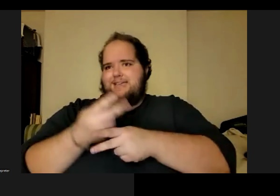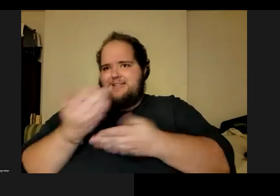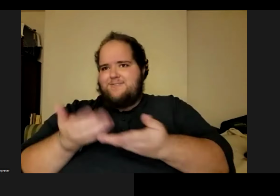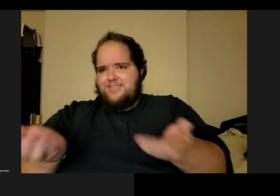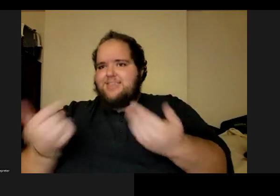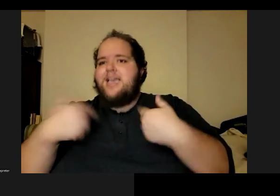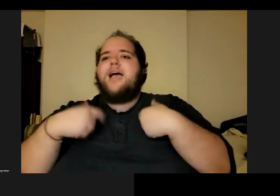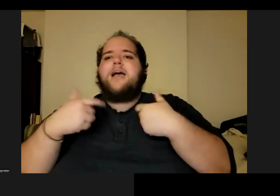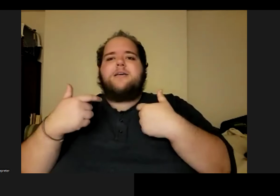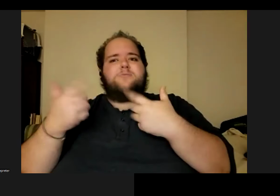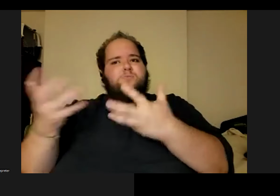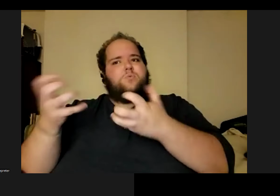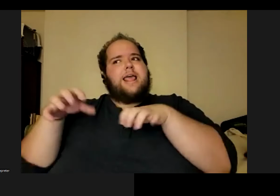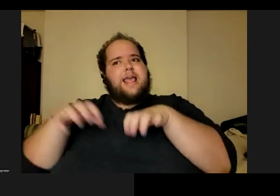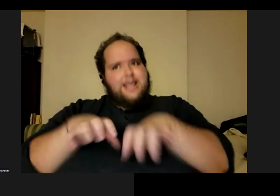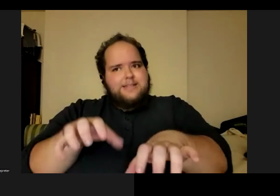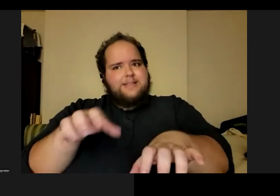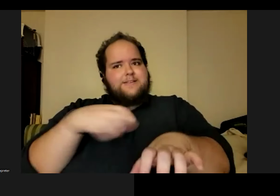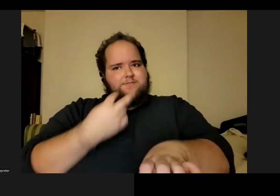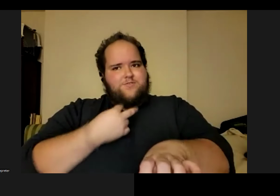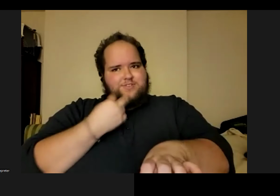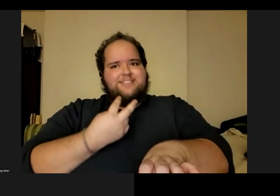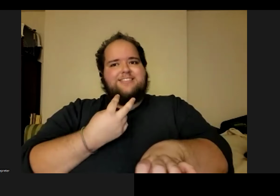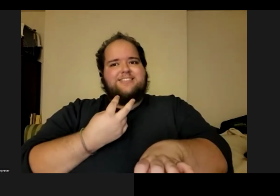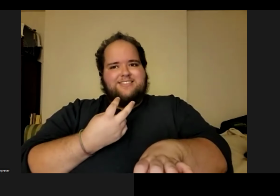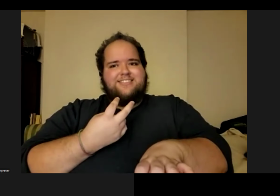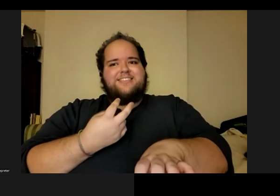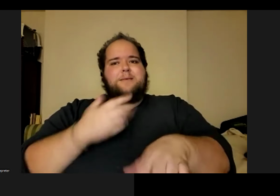the active voice going on. So when I'm talking about my work, not